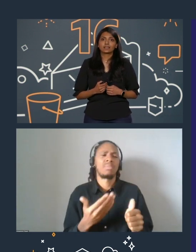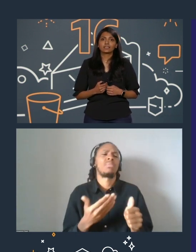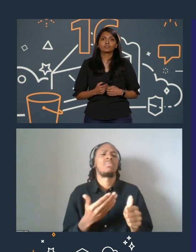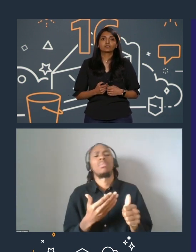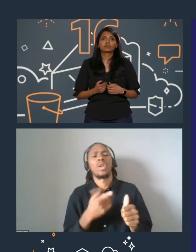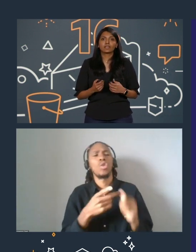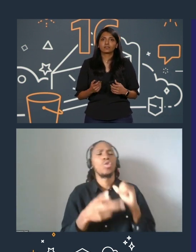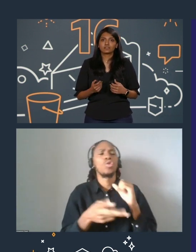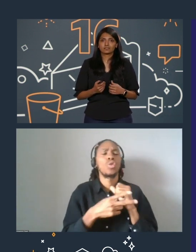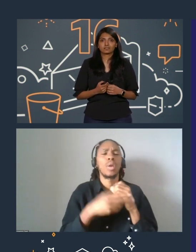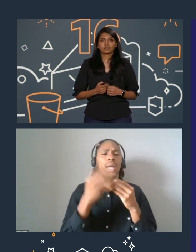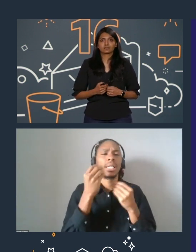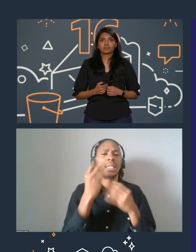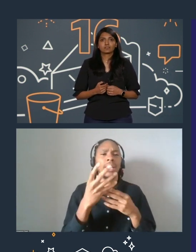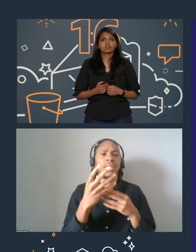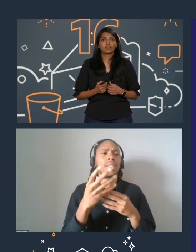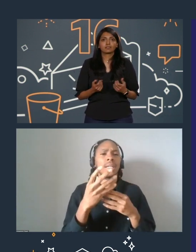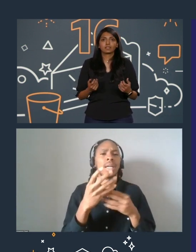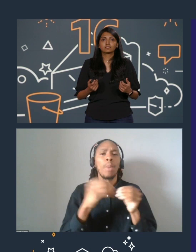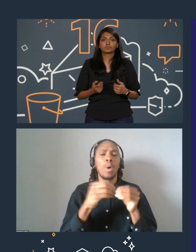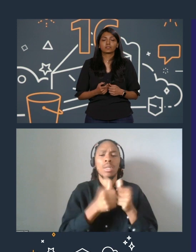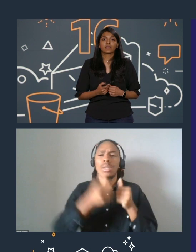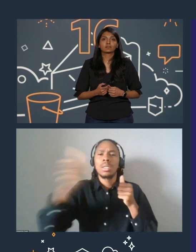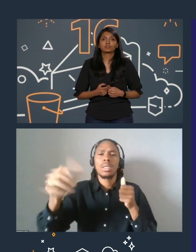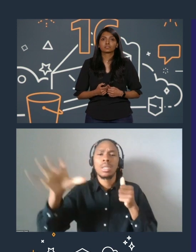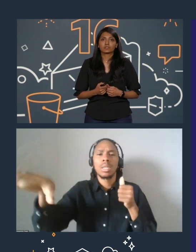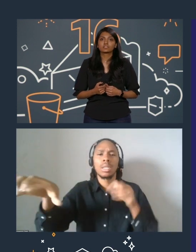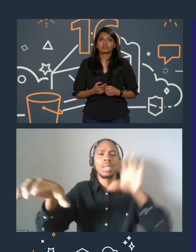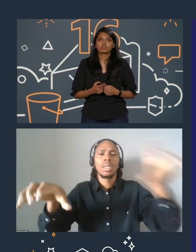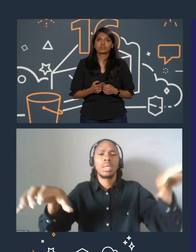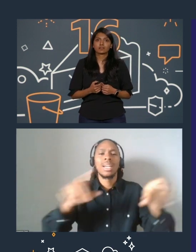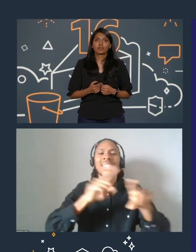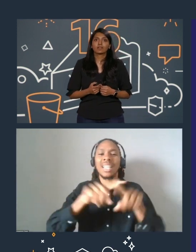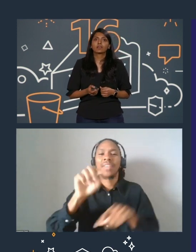at even greater distances, say in different AWS regions,